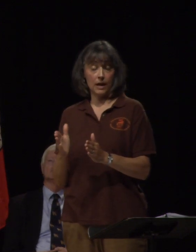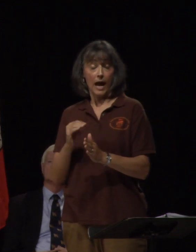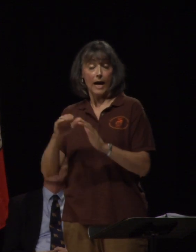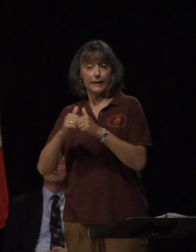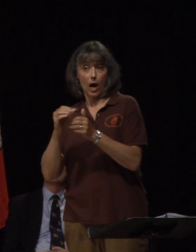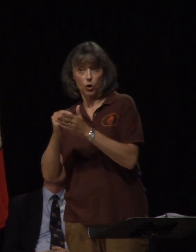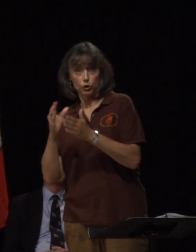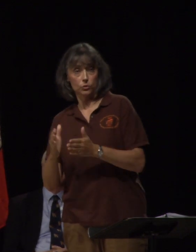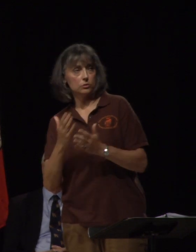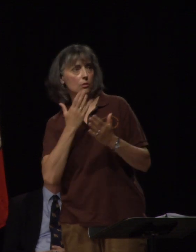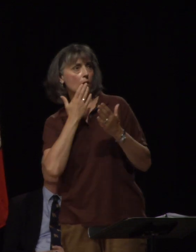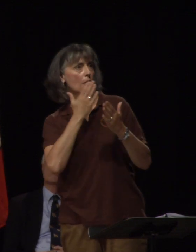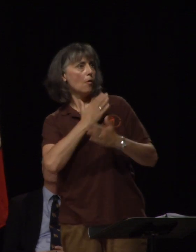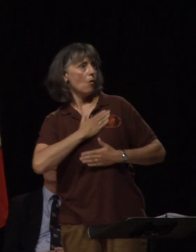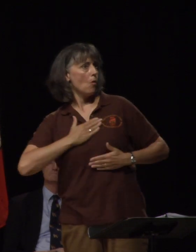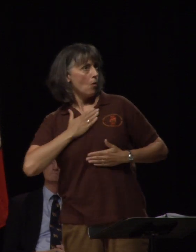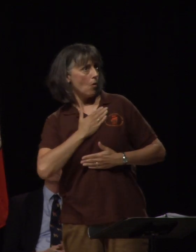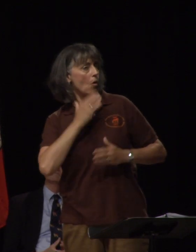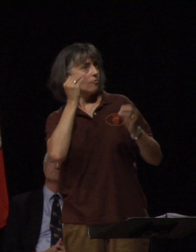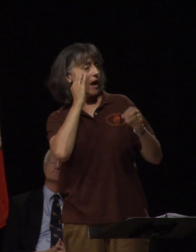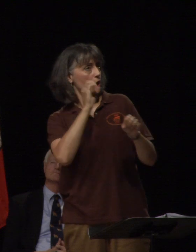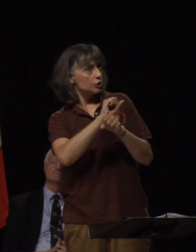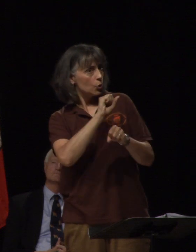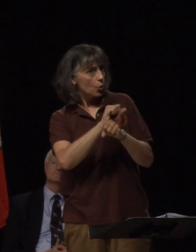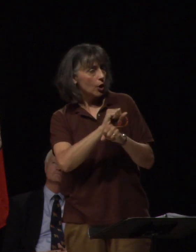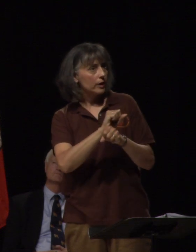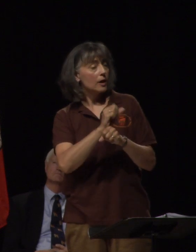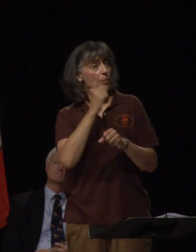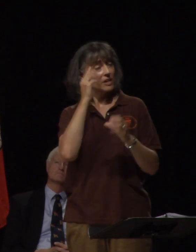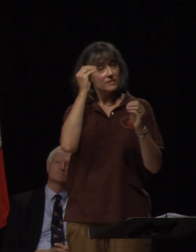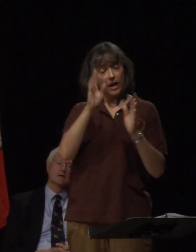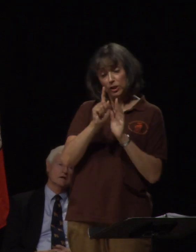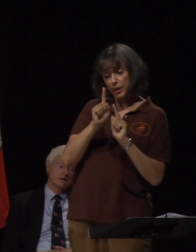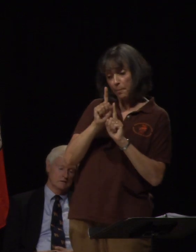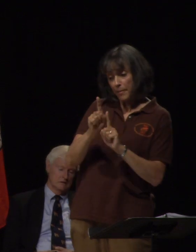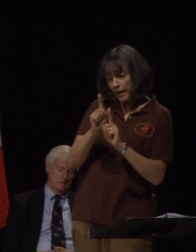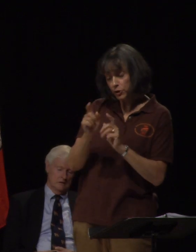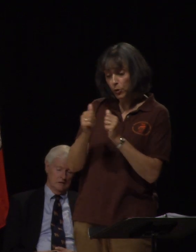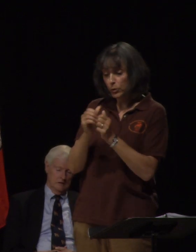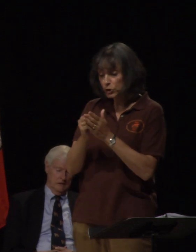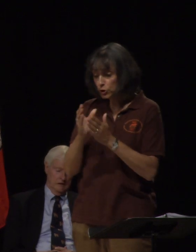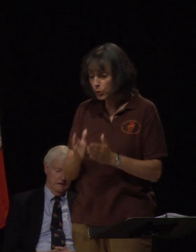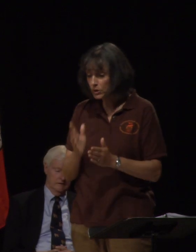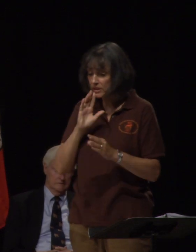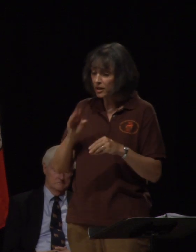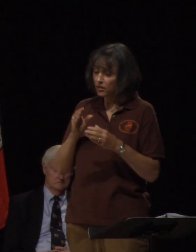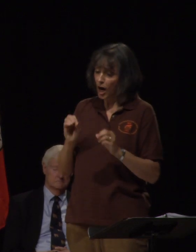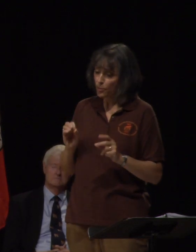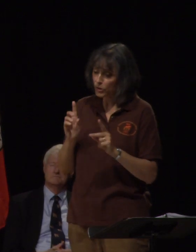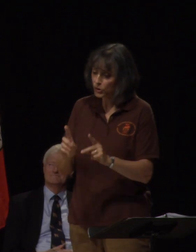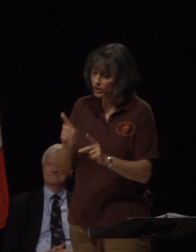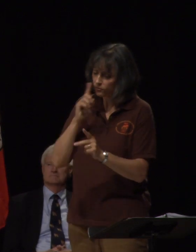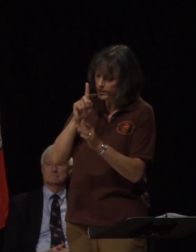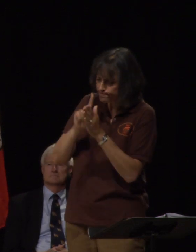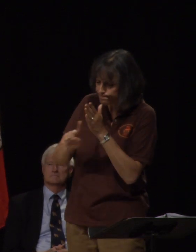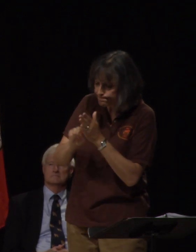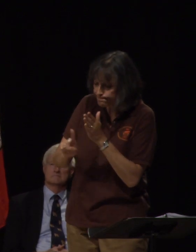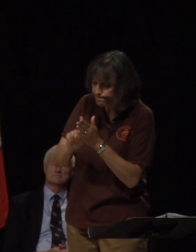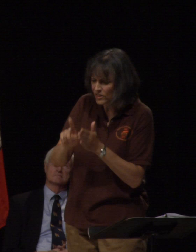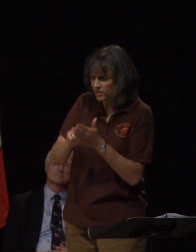THE WORK THE FACULTY ARE DOING THROUGH MENTORING THEM AND PROVIDING THEM OPPORTUNITIES TO DIG DEEPER IN THEIR INTERESTS AND BY SHARING THEIR KNOWLEDGE,